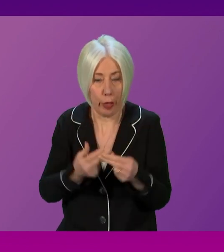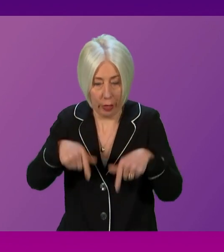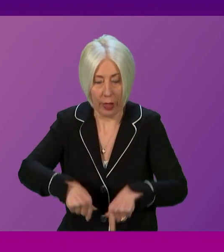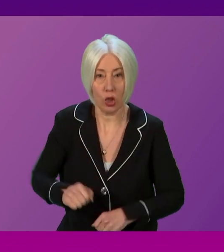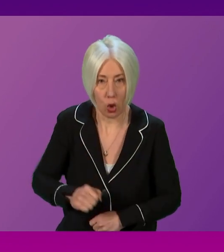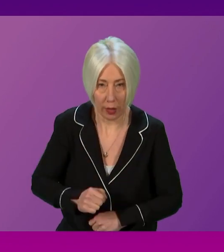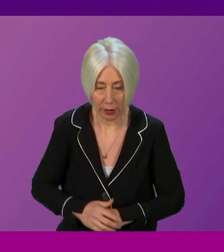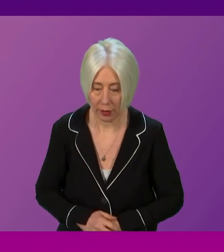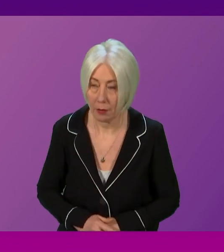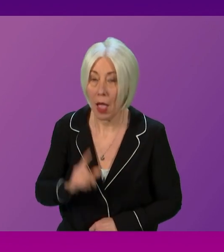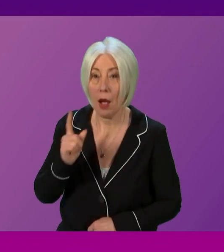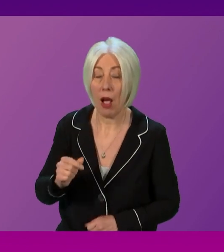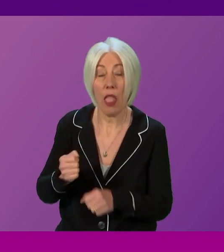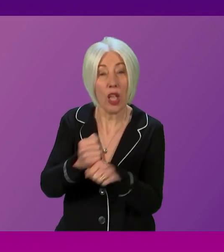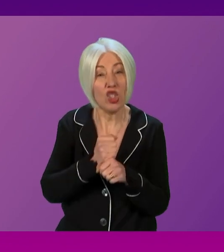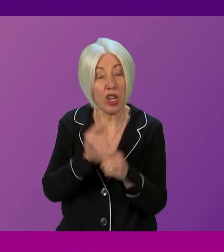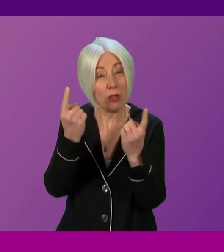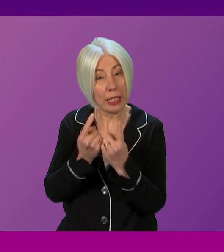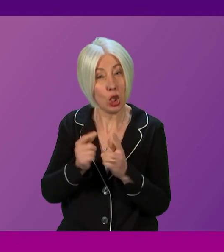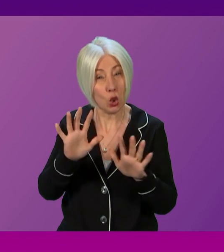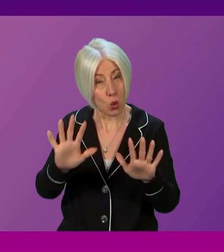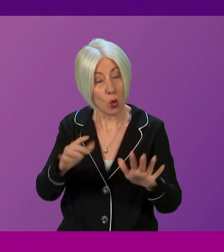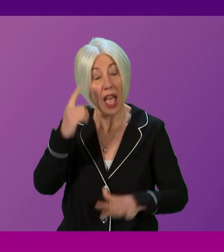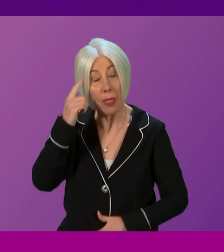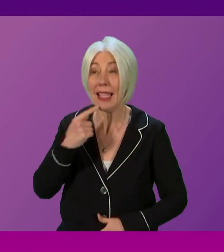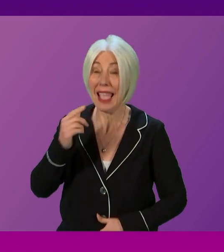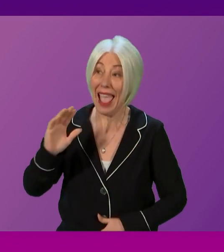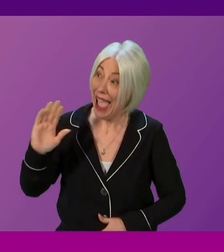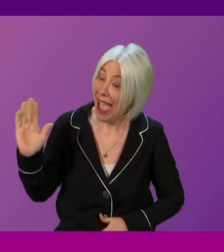In relation to the general issue, I think that everybody must have been